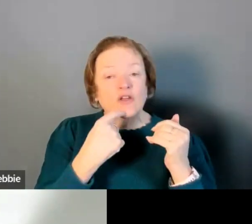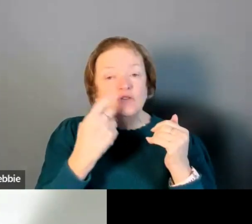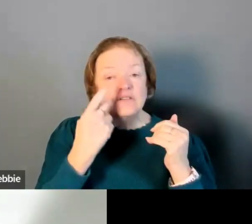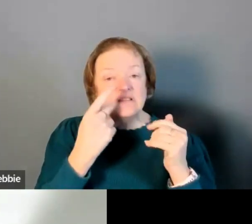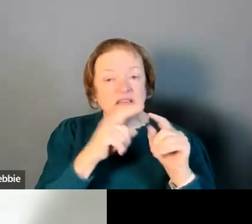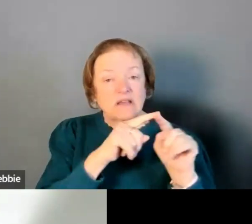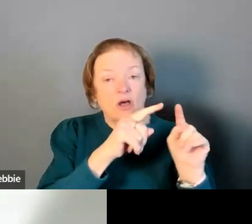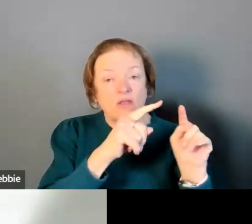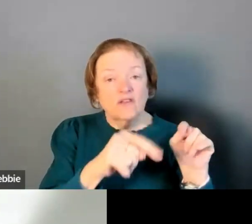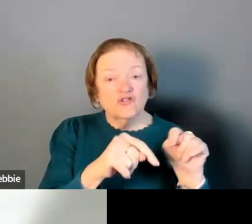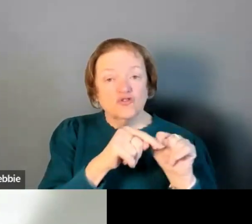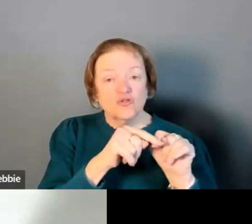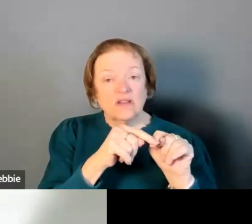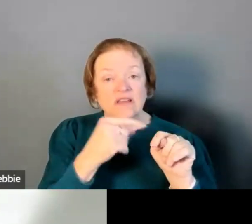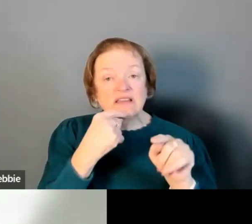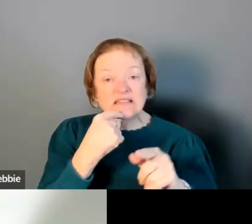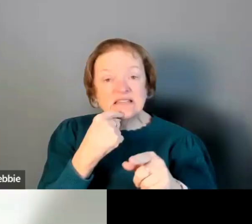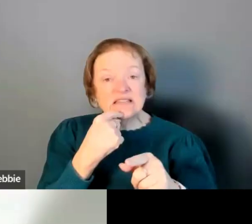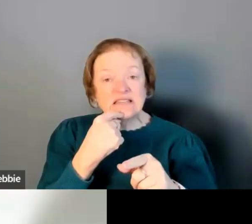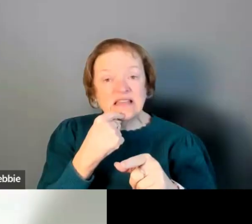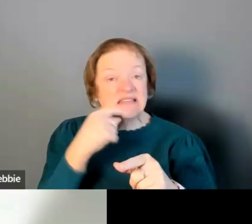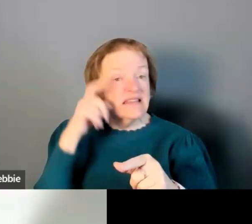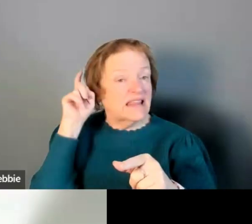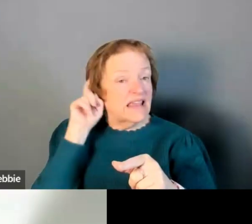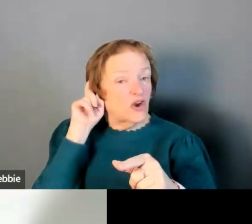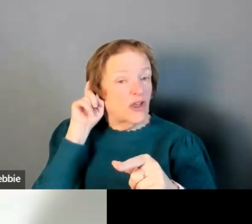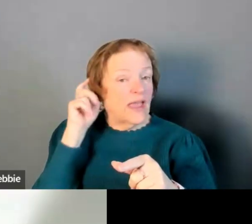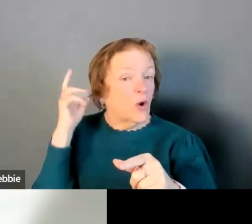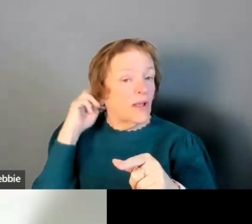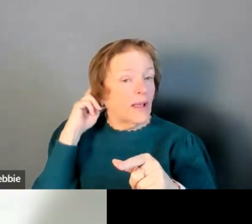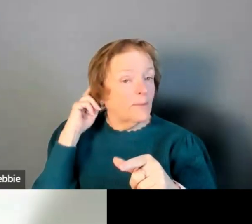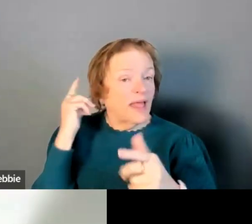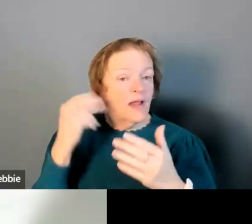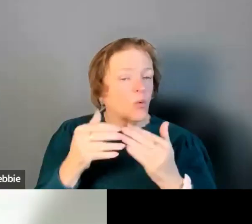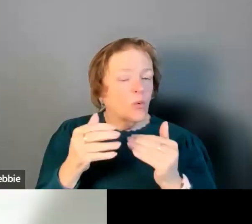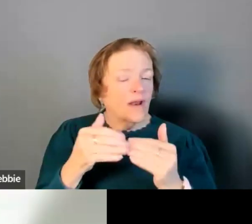And it says, that's the hearing aid, implant, whatever, and then you see it is like a little play button.